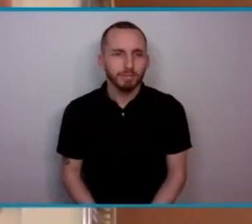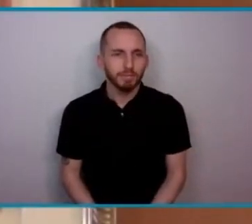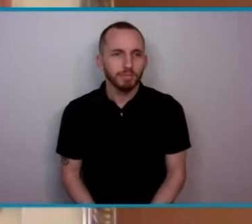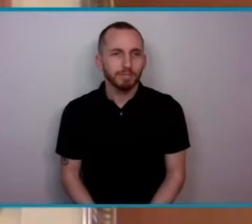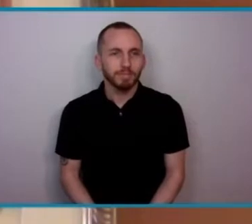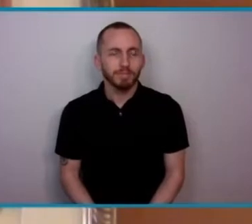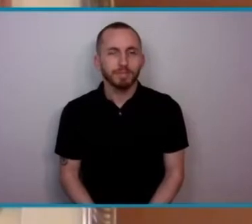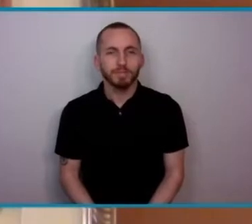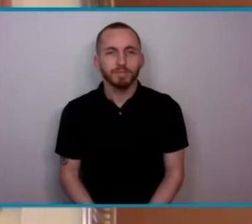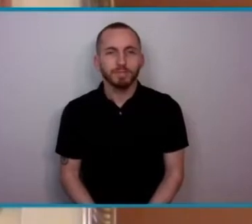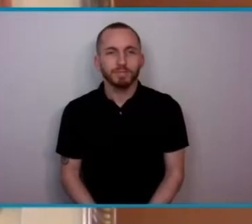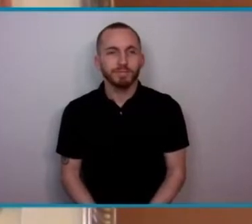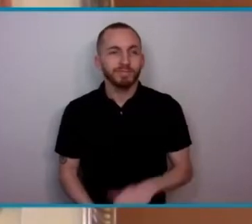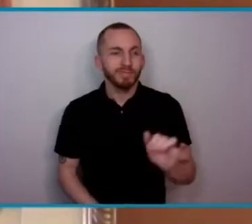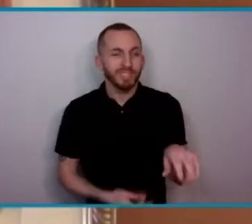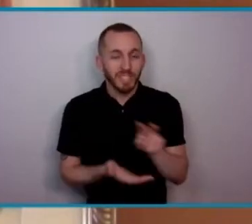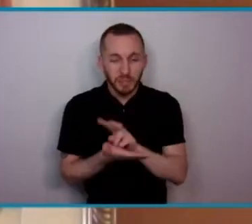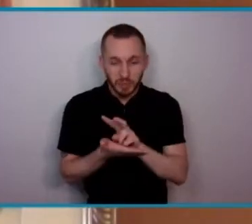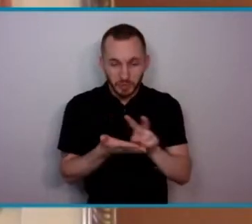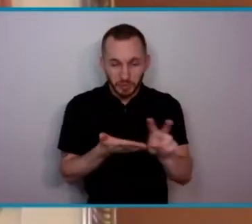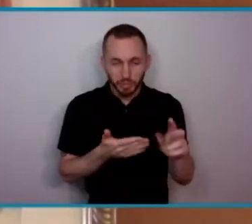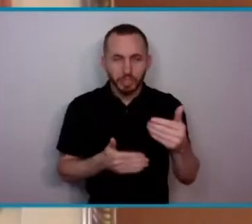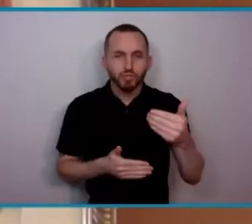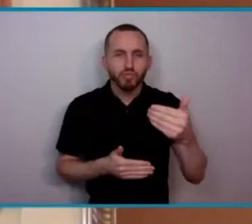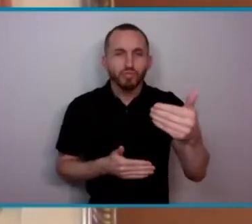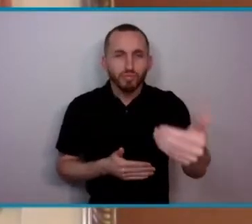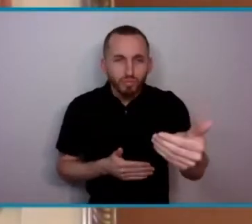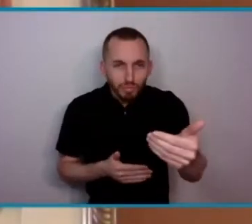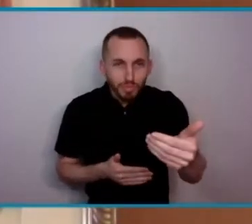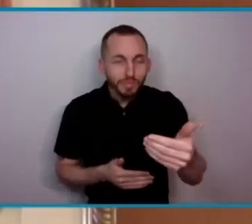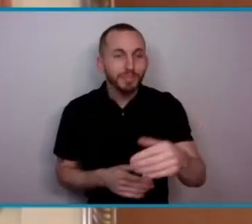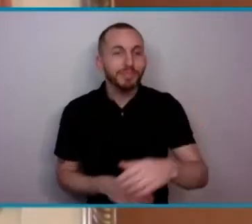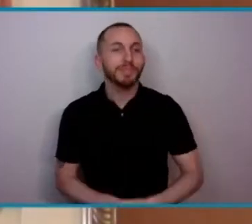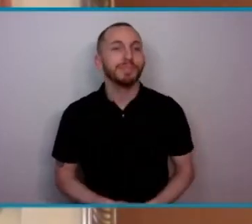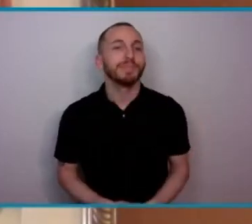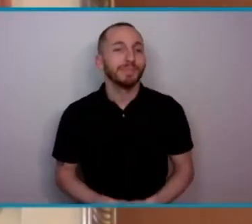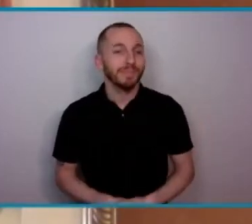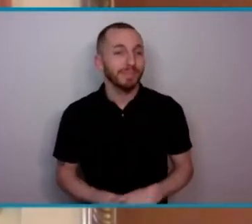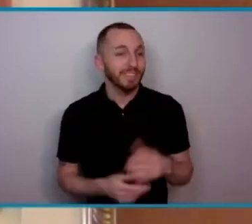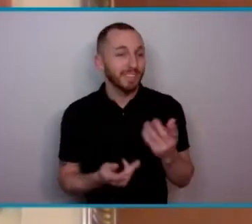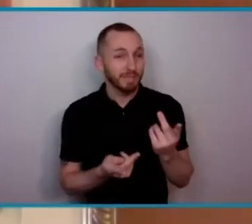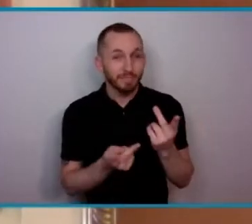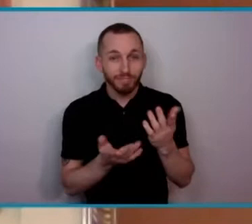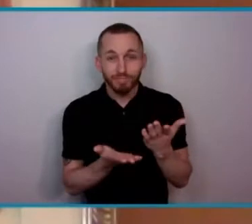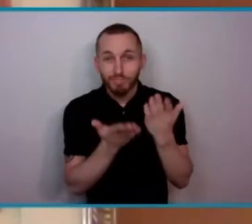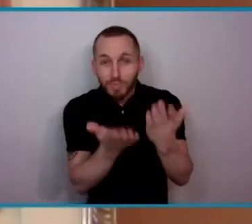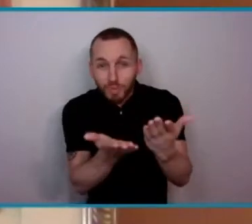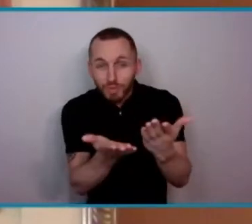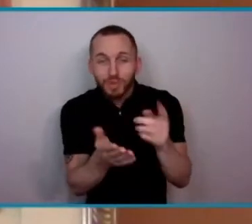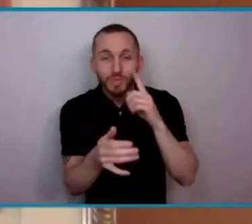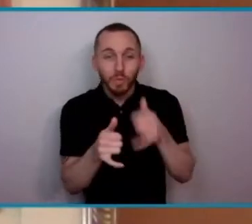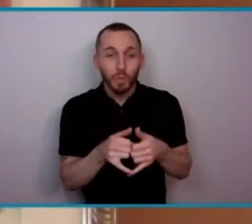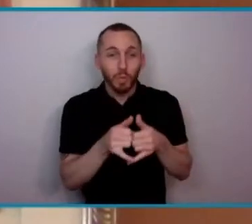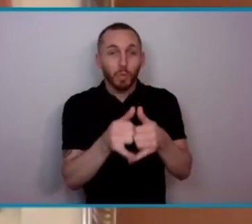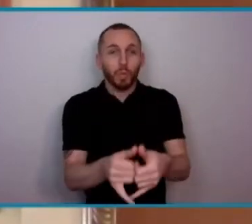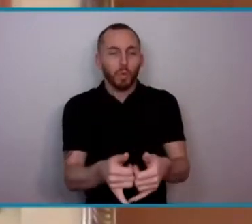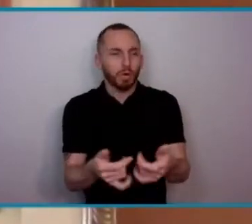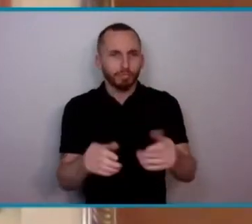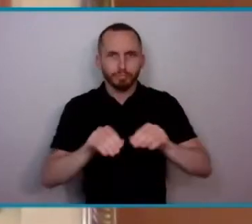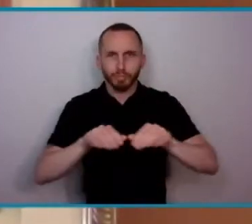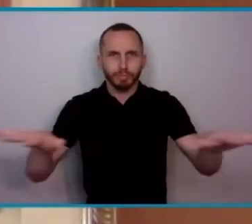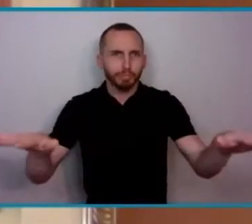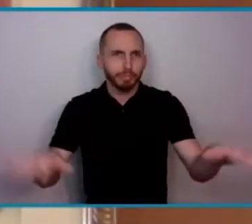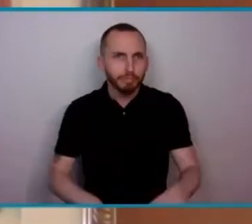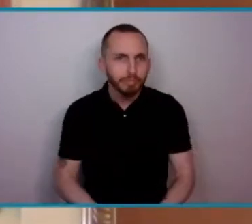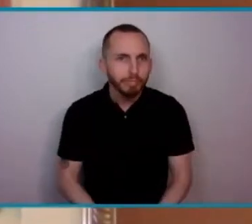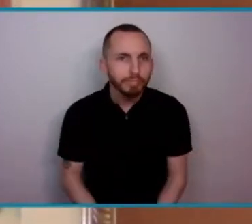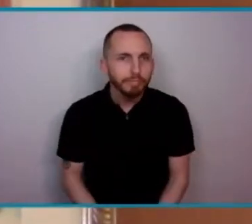that the call for proposals for this award mechanism came out and so as a result,